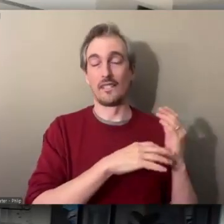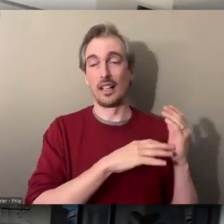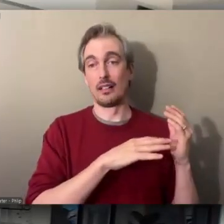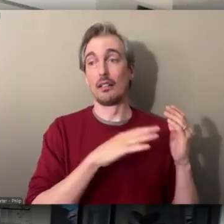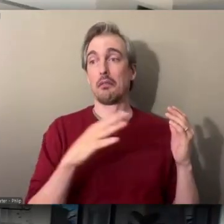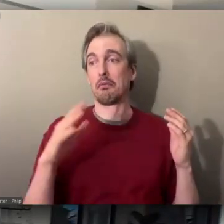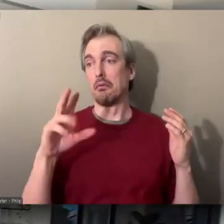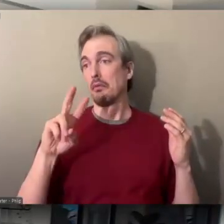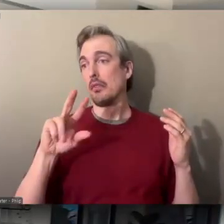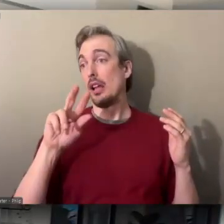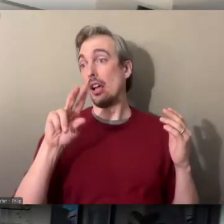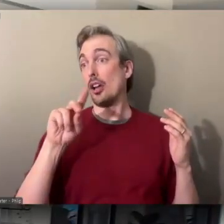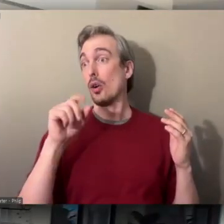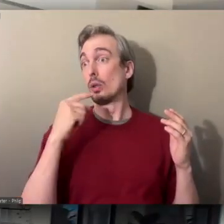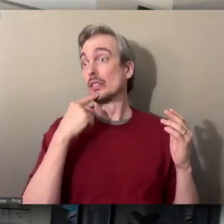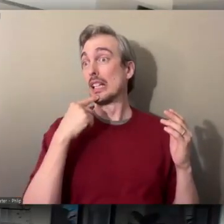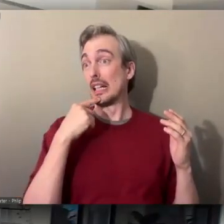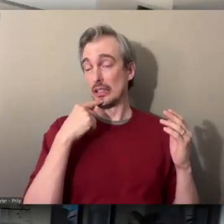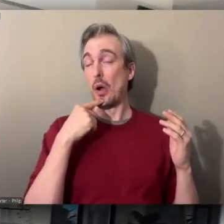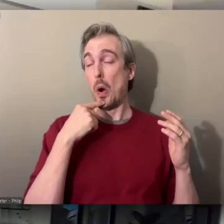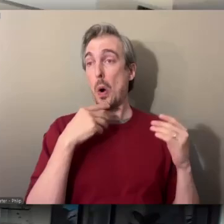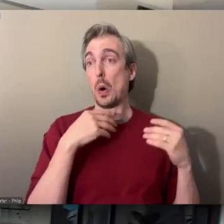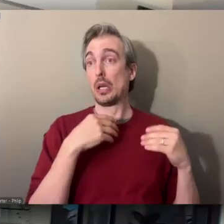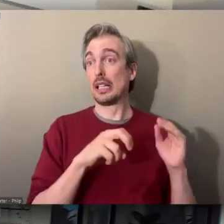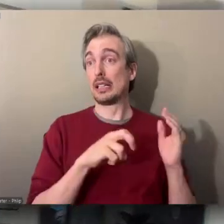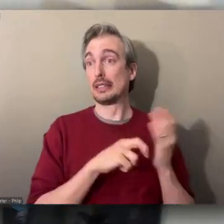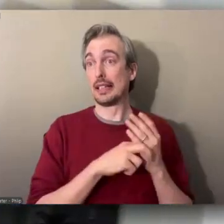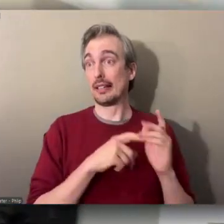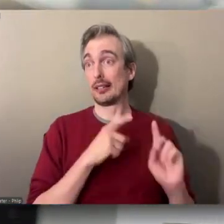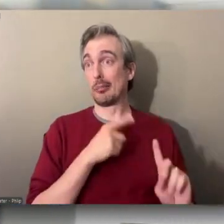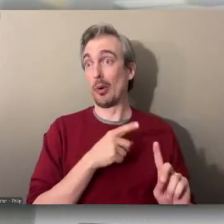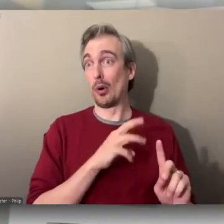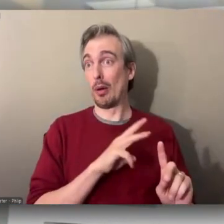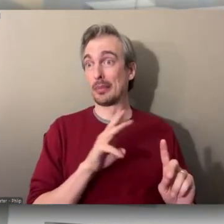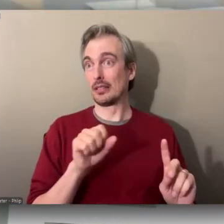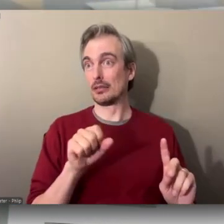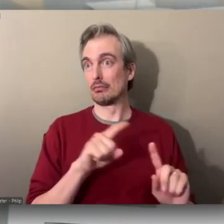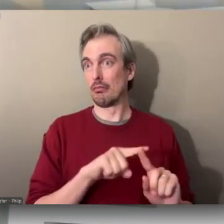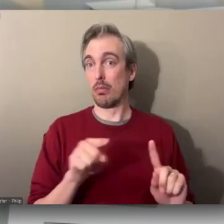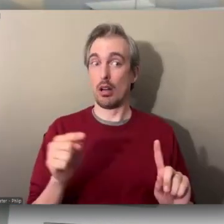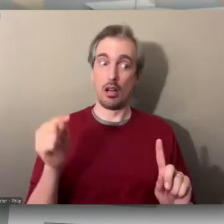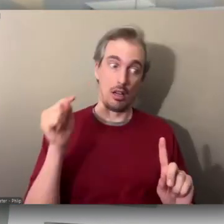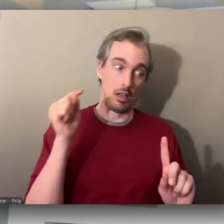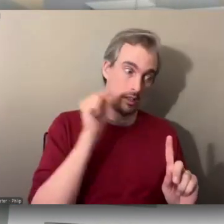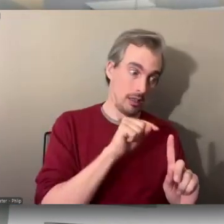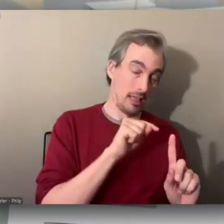the organization is that... What's the next thing you're gonna sell to that person? What's the next